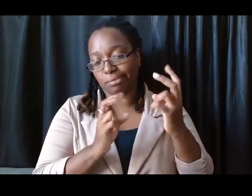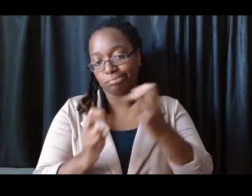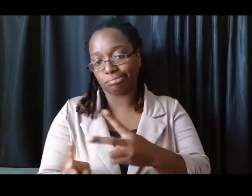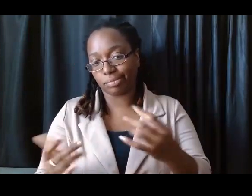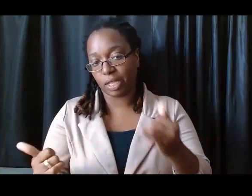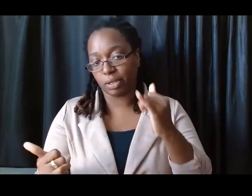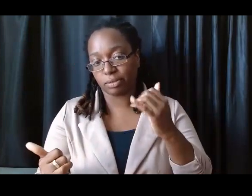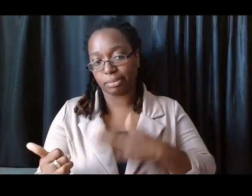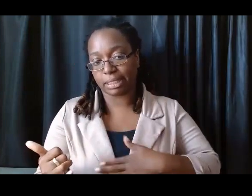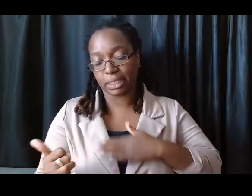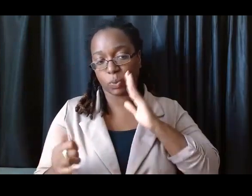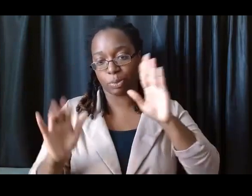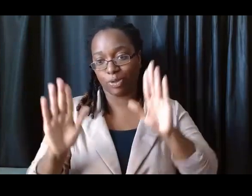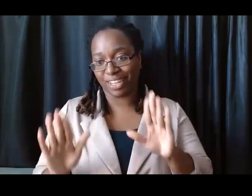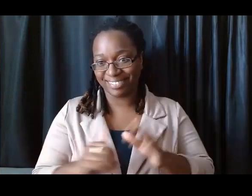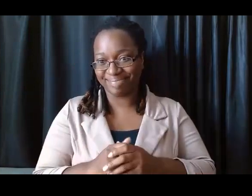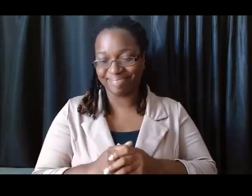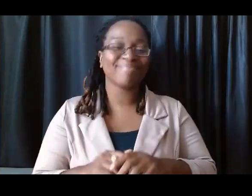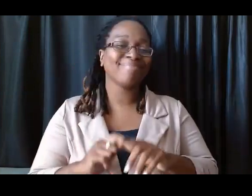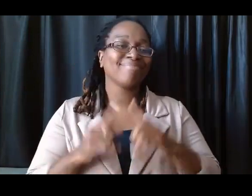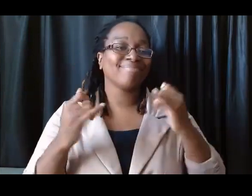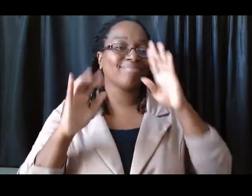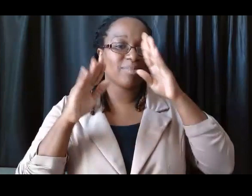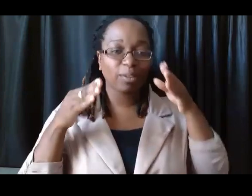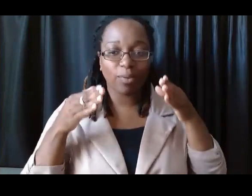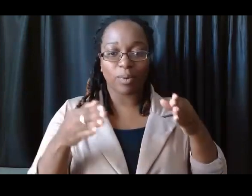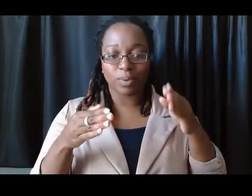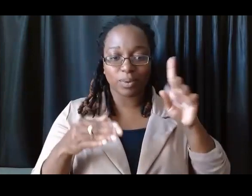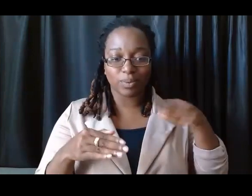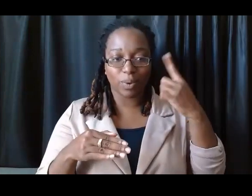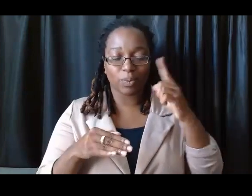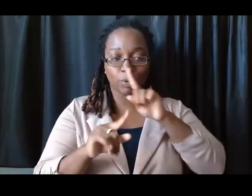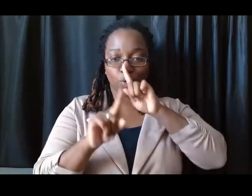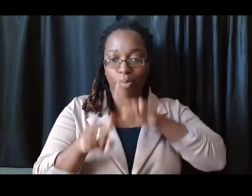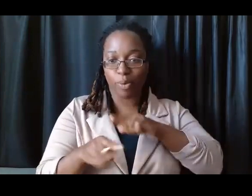So I'm going to keep us focused on just the reporting piece of this process. Okay?